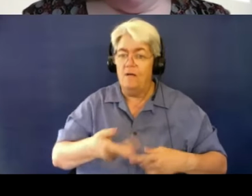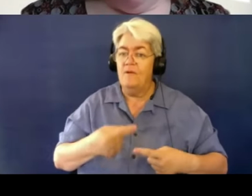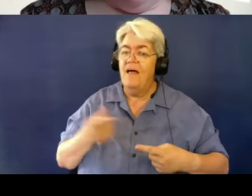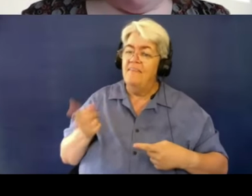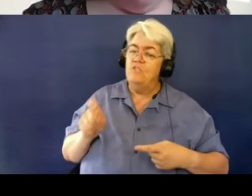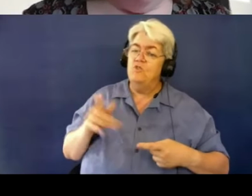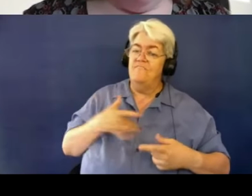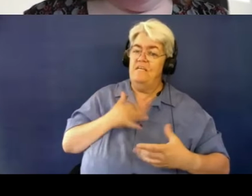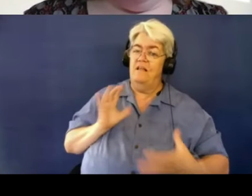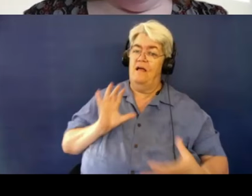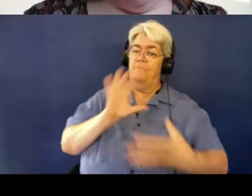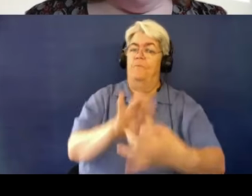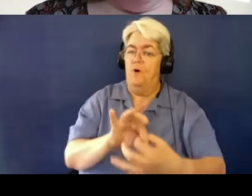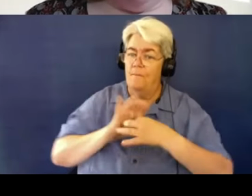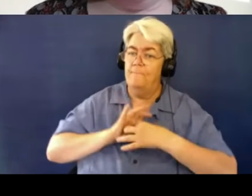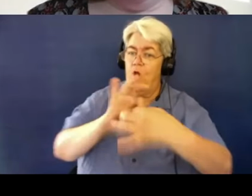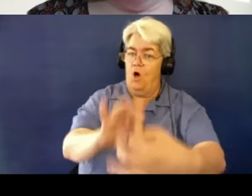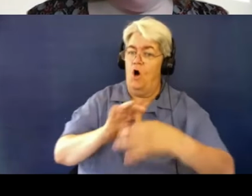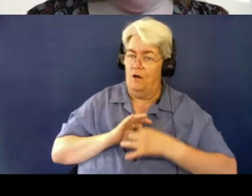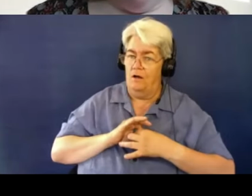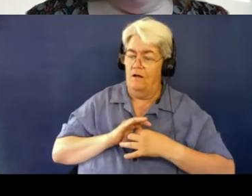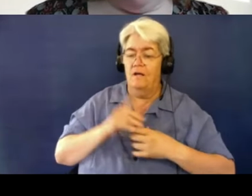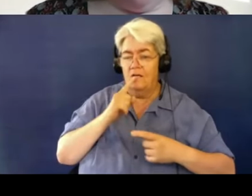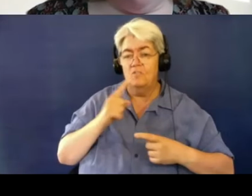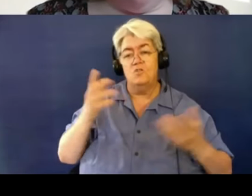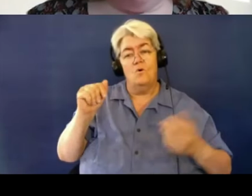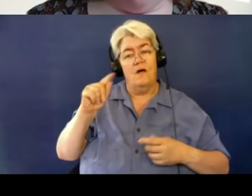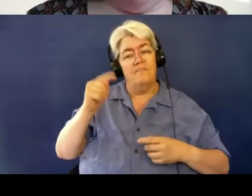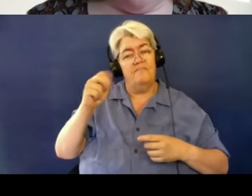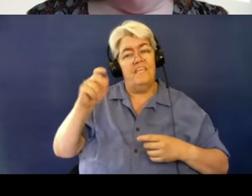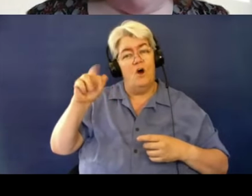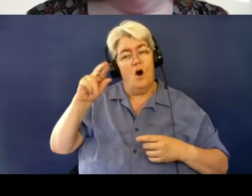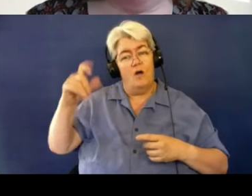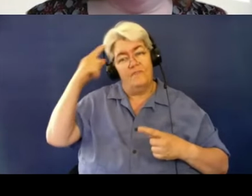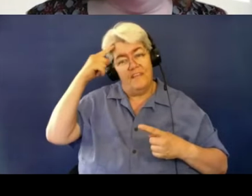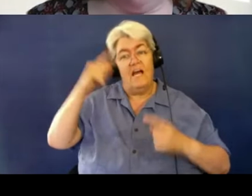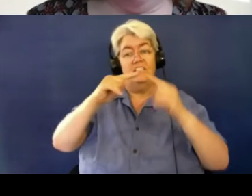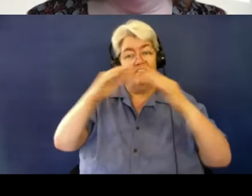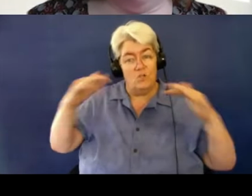At The Arc, we think about diversity, access, equity and inclusion.